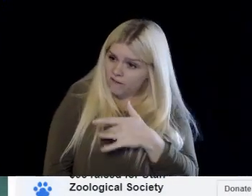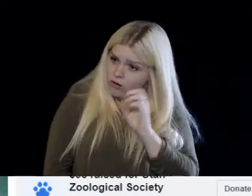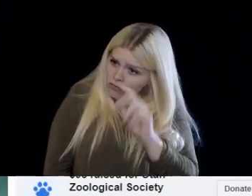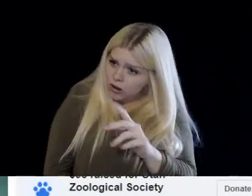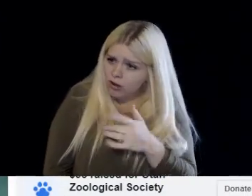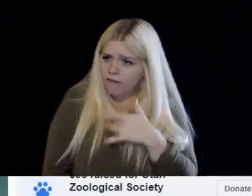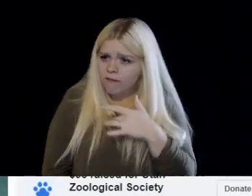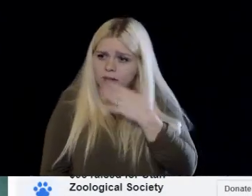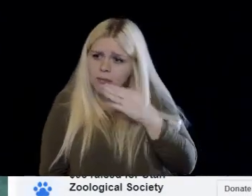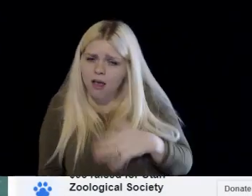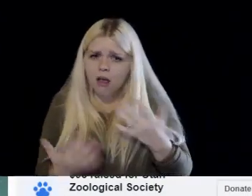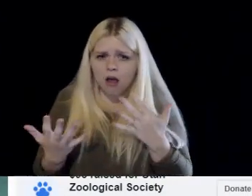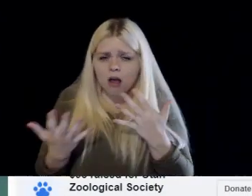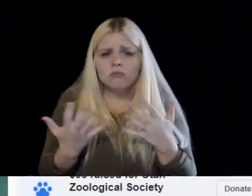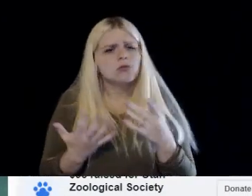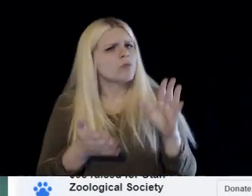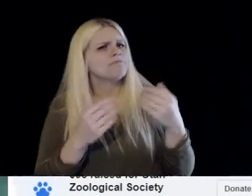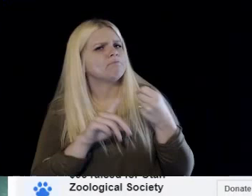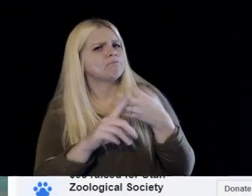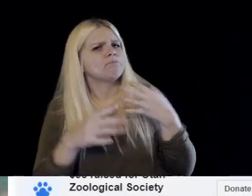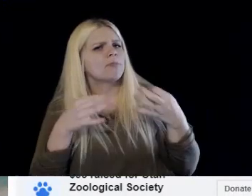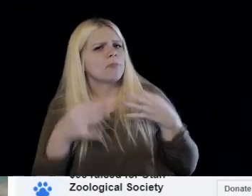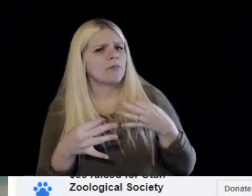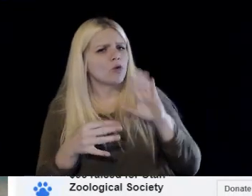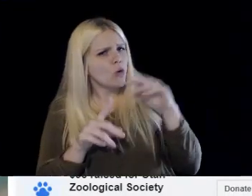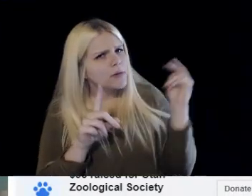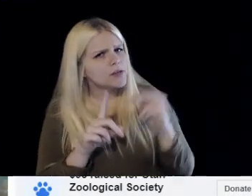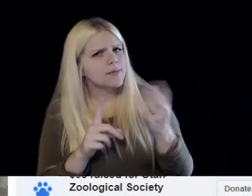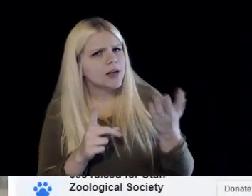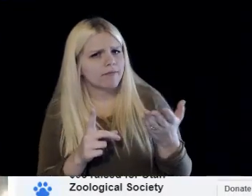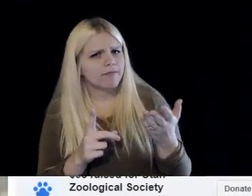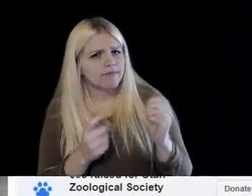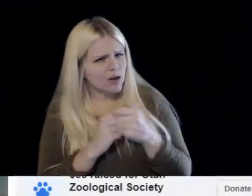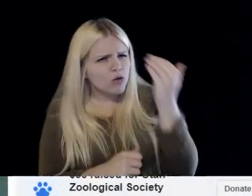tell a little bit about, from your perspective, when people ask you that?